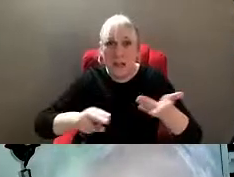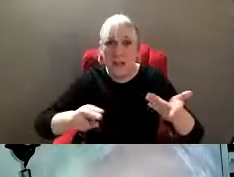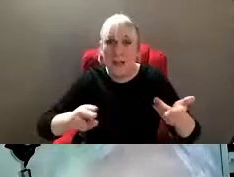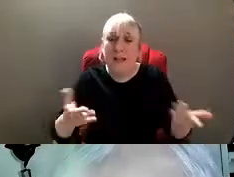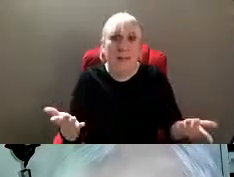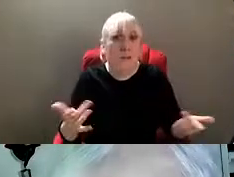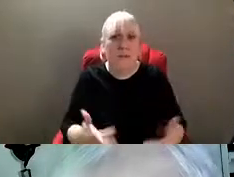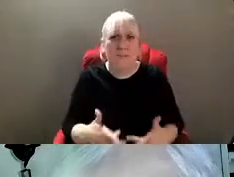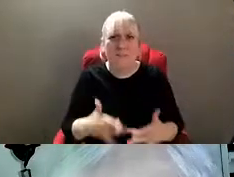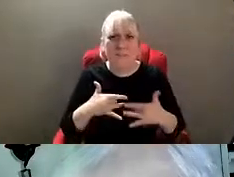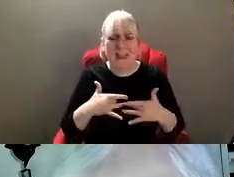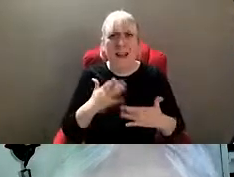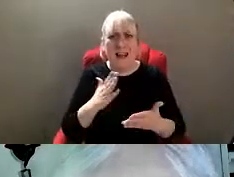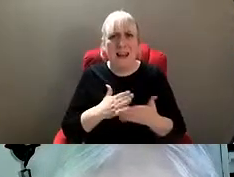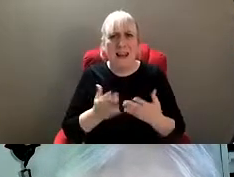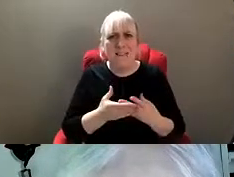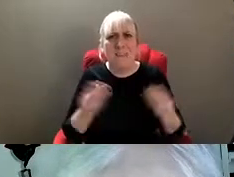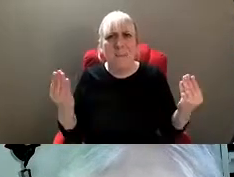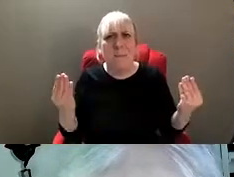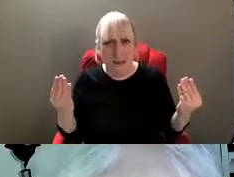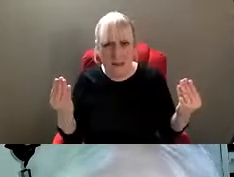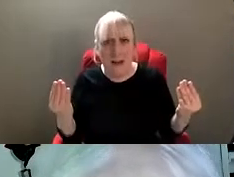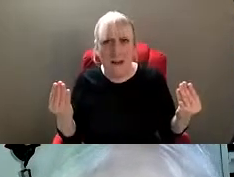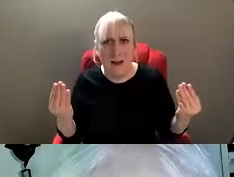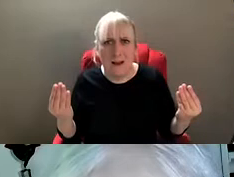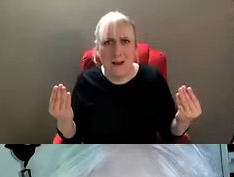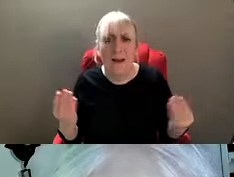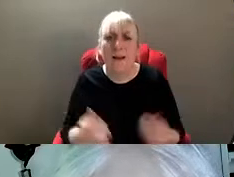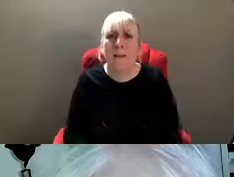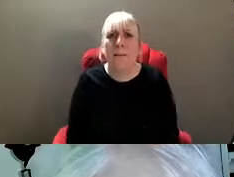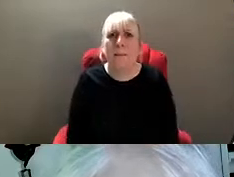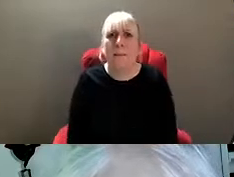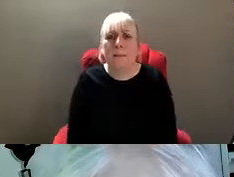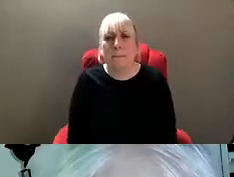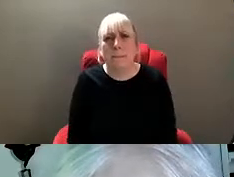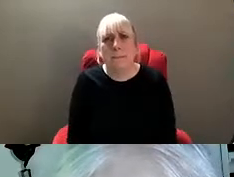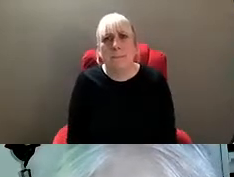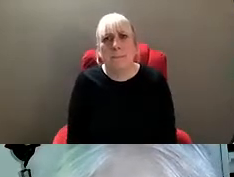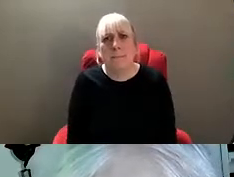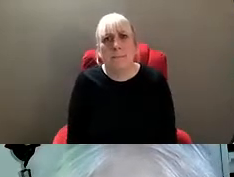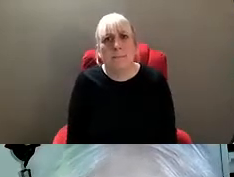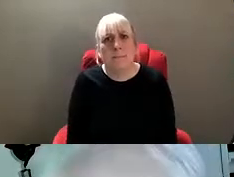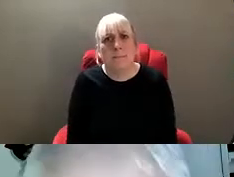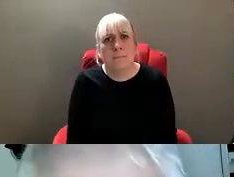our invisibility gets highlighted so much that that that the the the